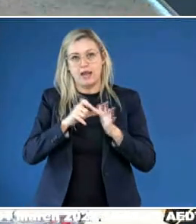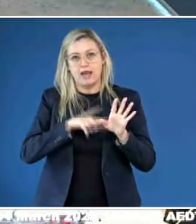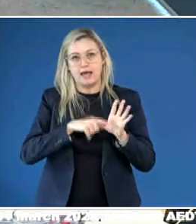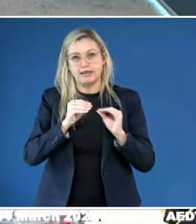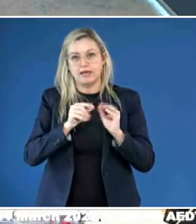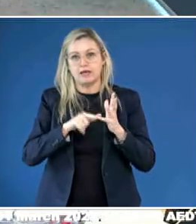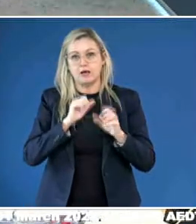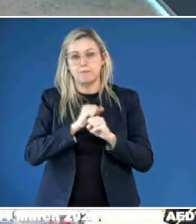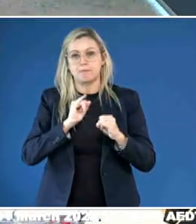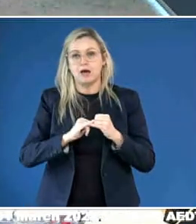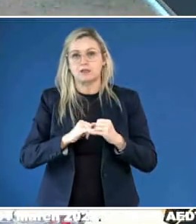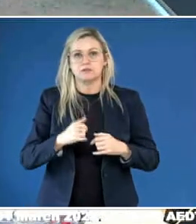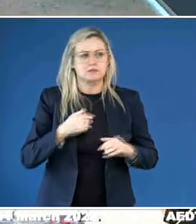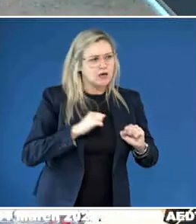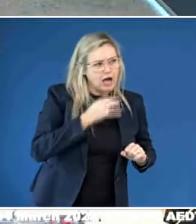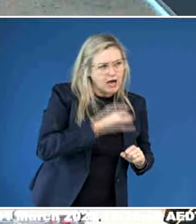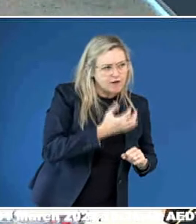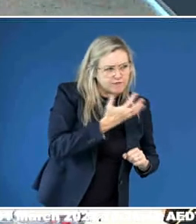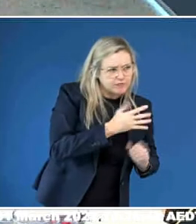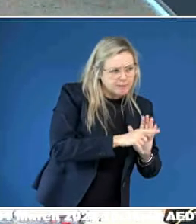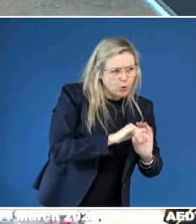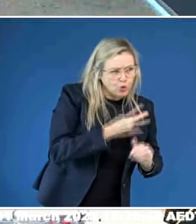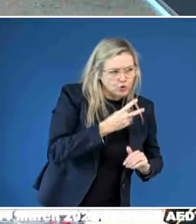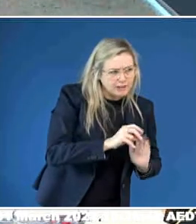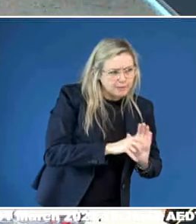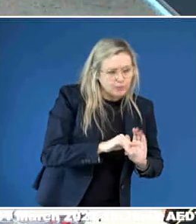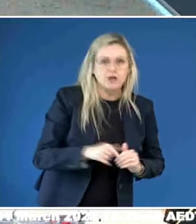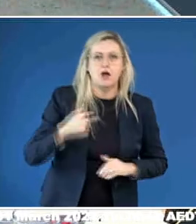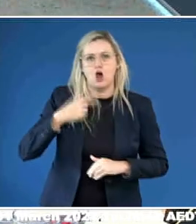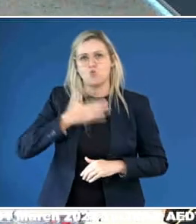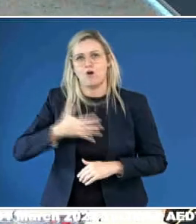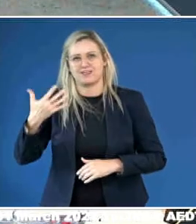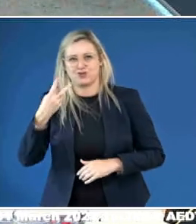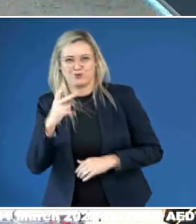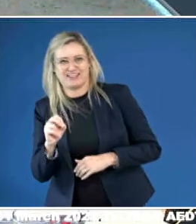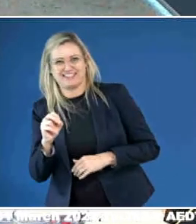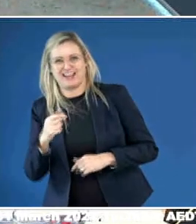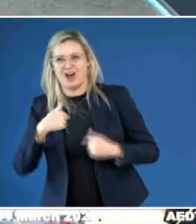I will take 20 because I think everybody here in Hobart, Chair, we have had